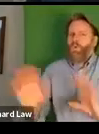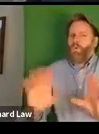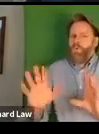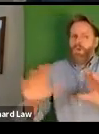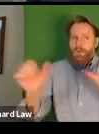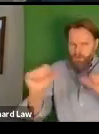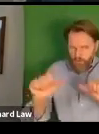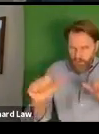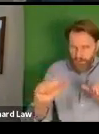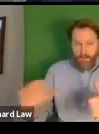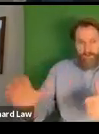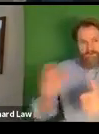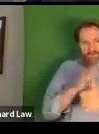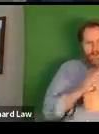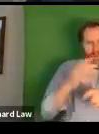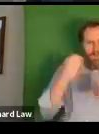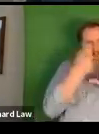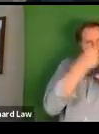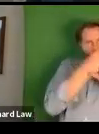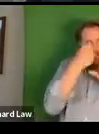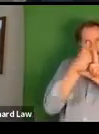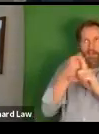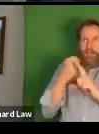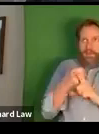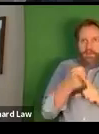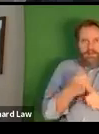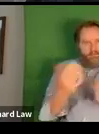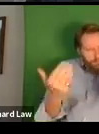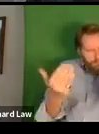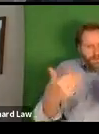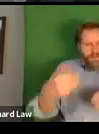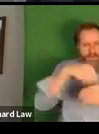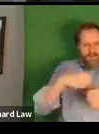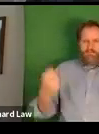that campaign but I also want to make this point we have got our lawyers in